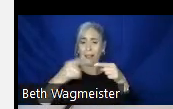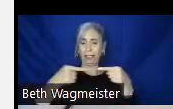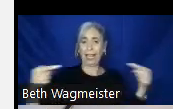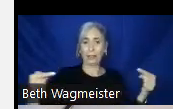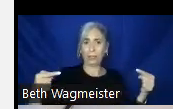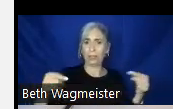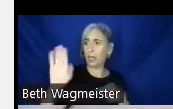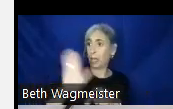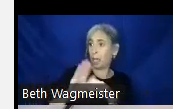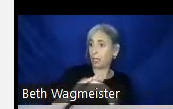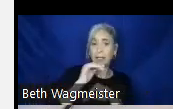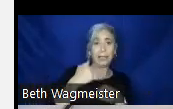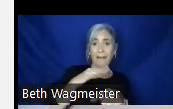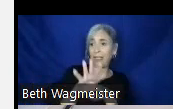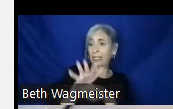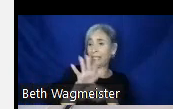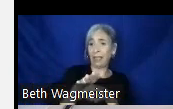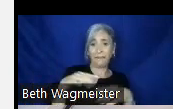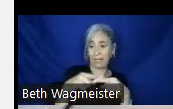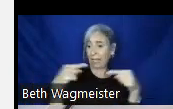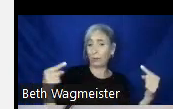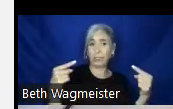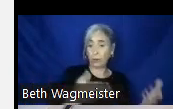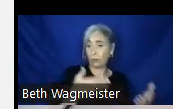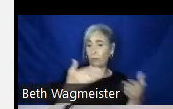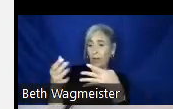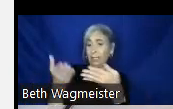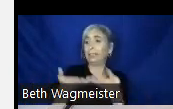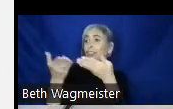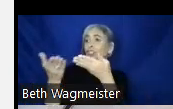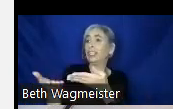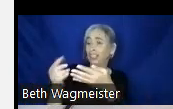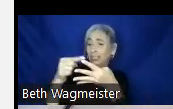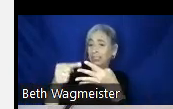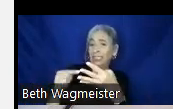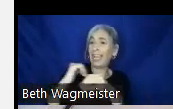hey not enough color contrast and provide suggestions around how to improve it.